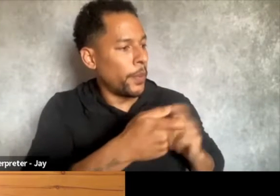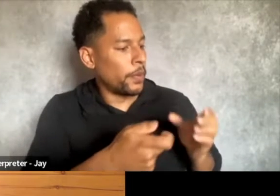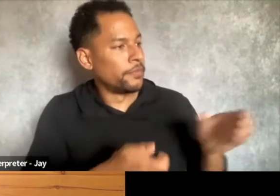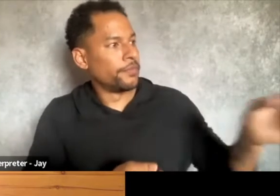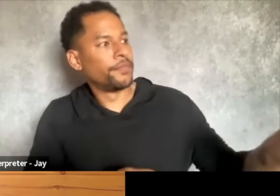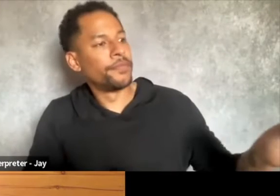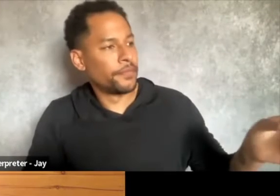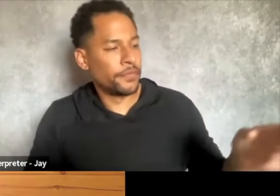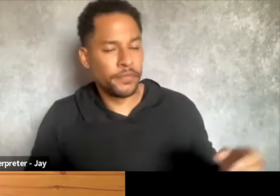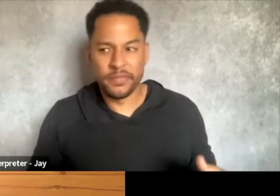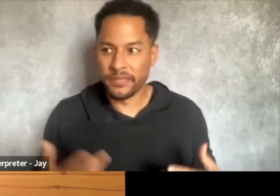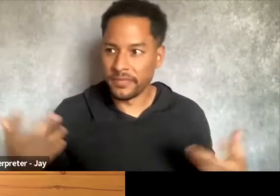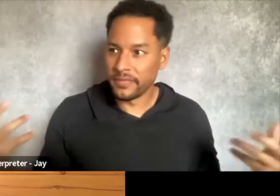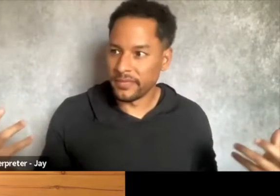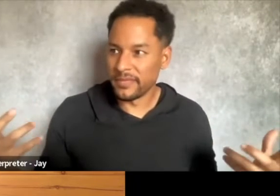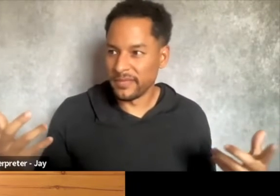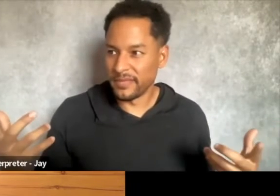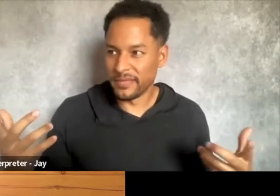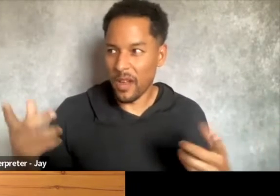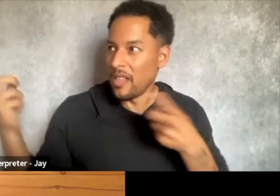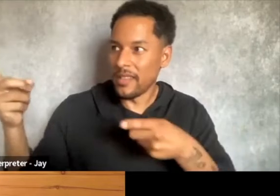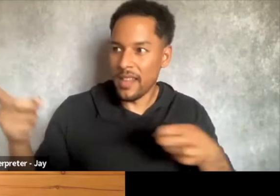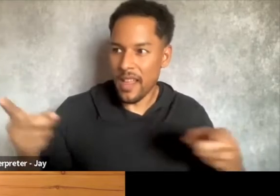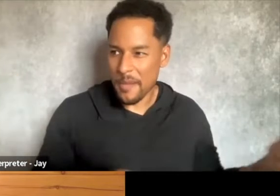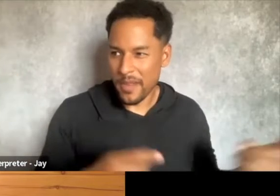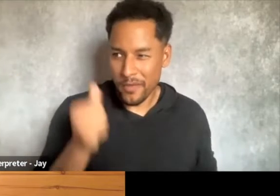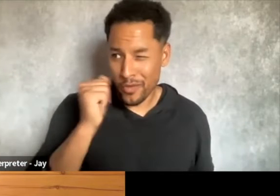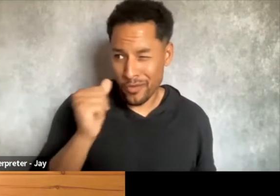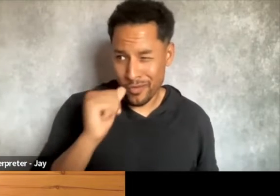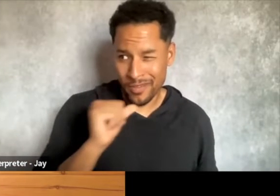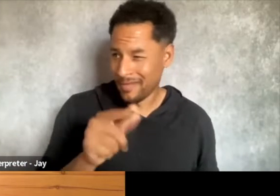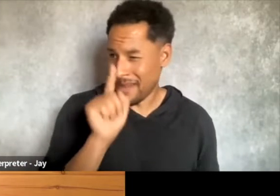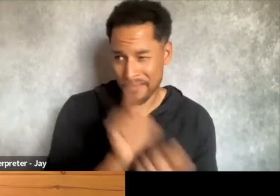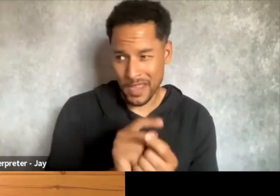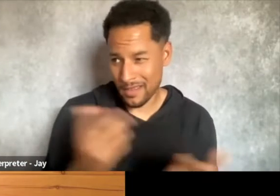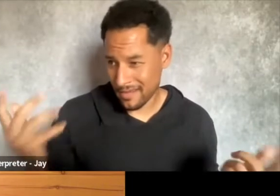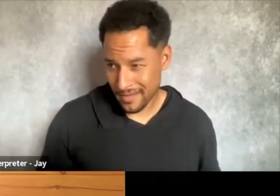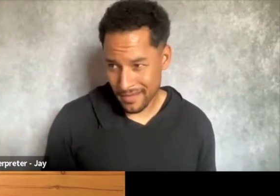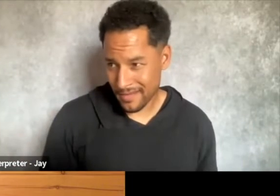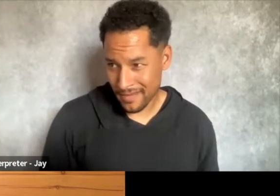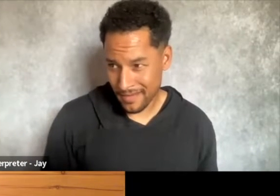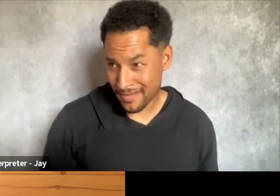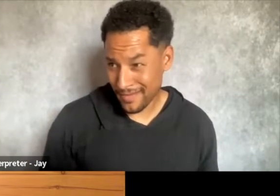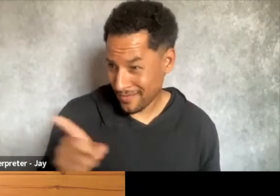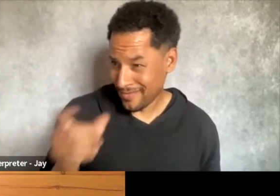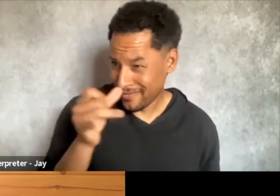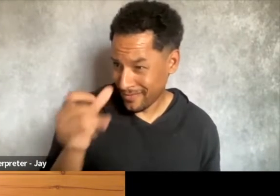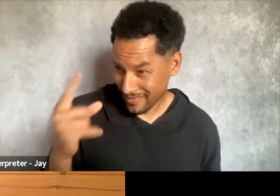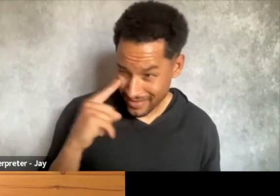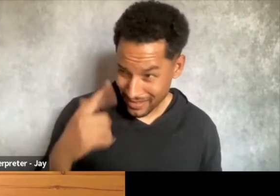All this for some girl I've never even met. Do you really think she's alive?